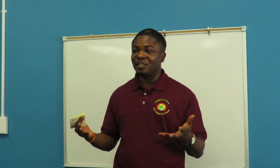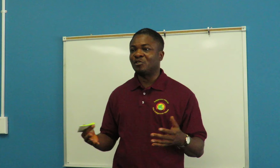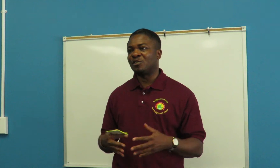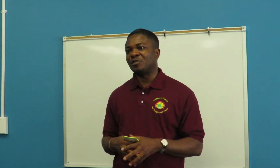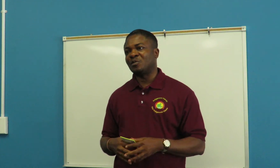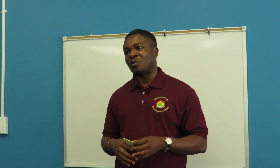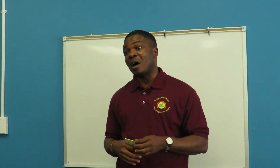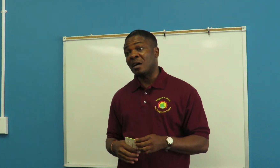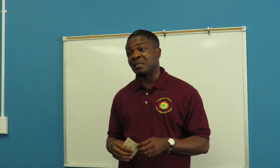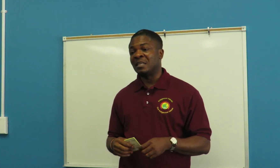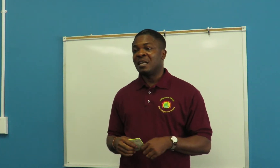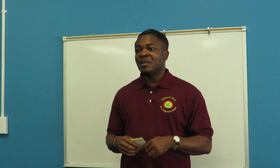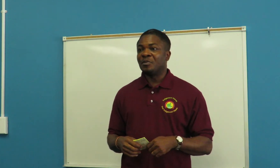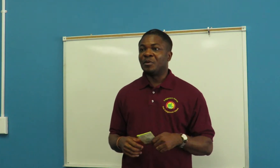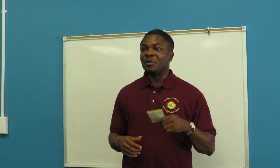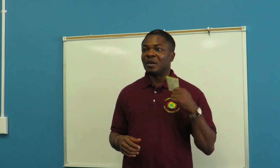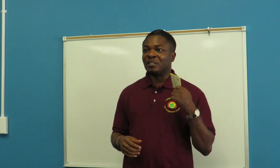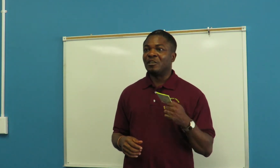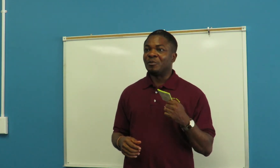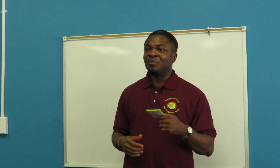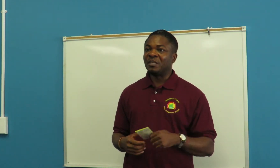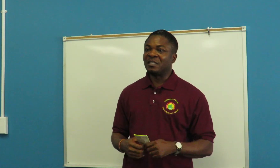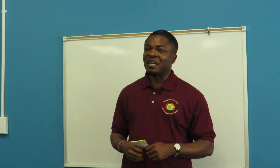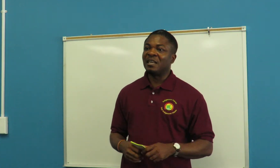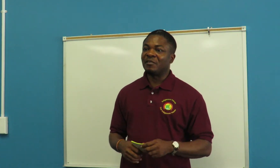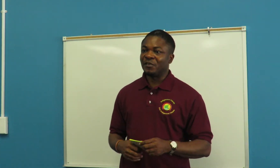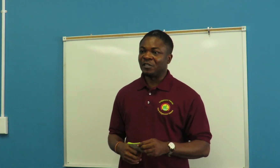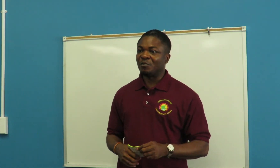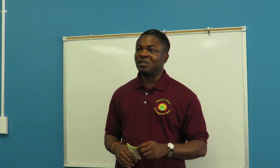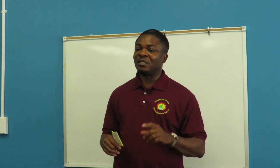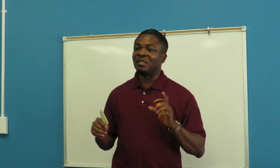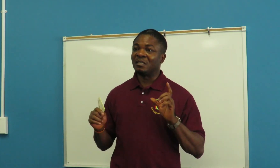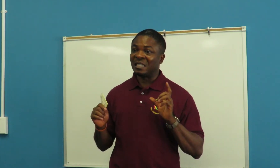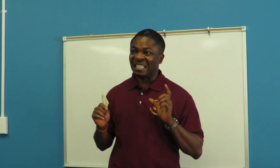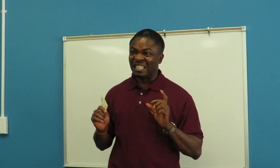Introduced to us the Adamorobe Signed Language, which is an indigenous